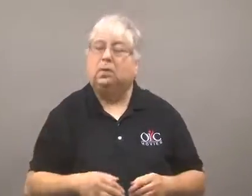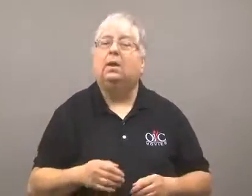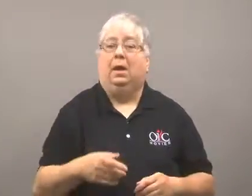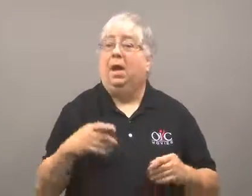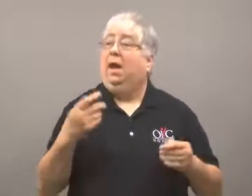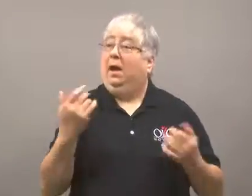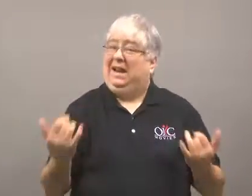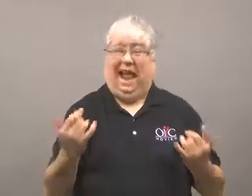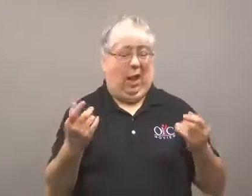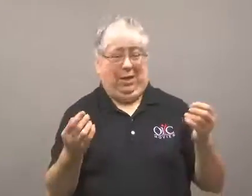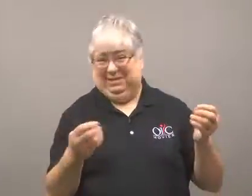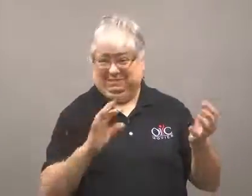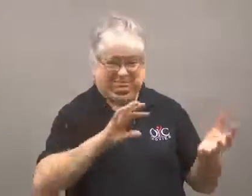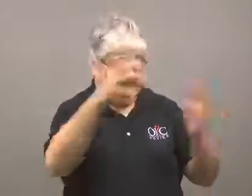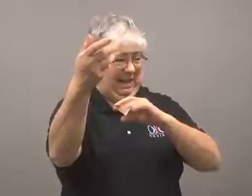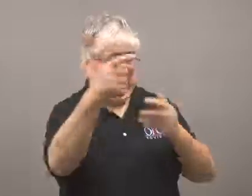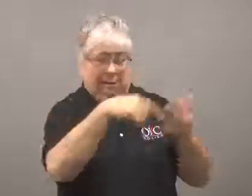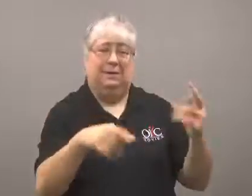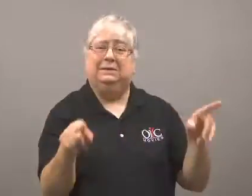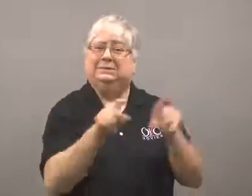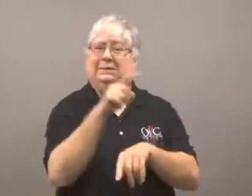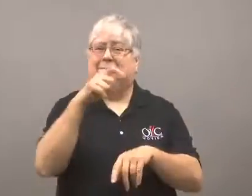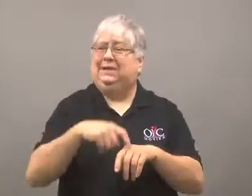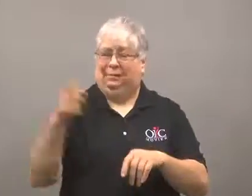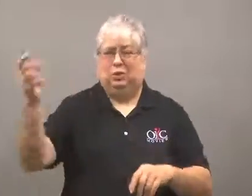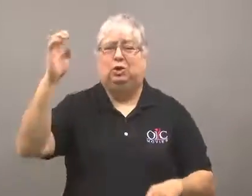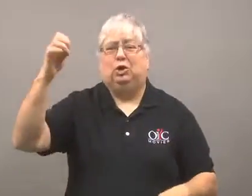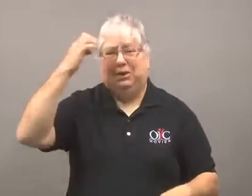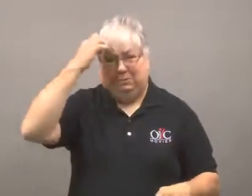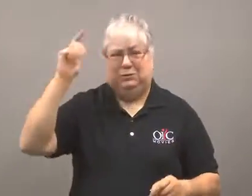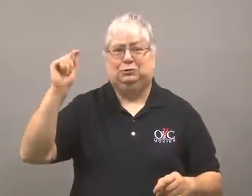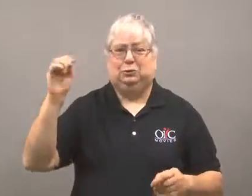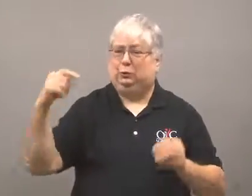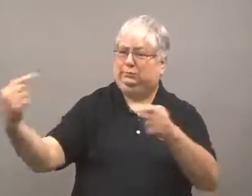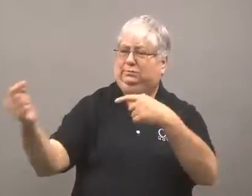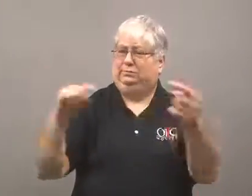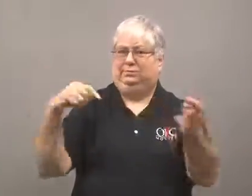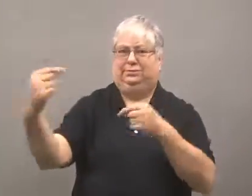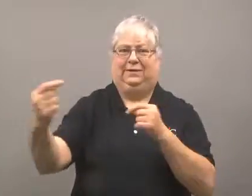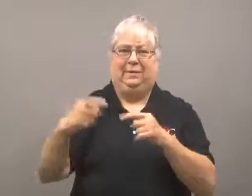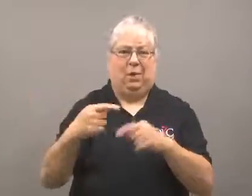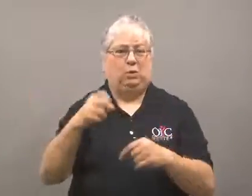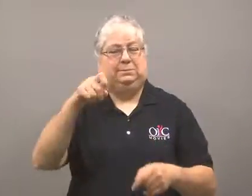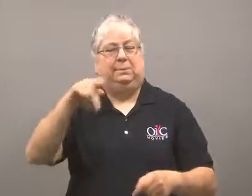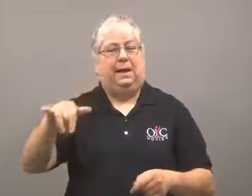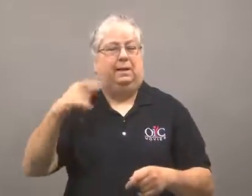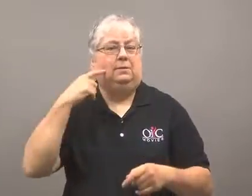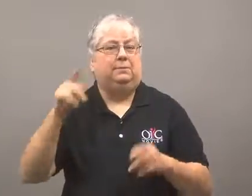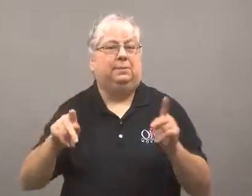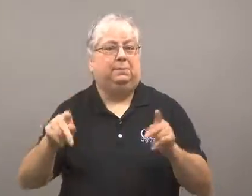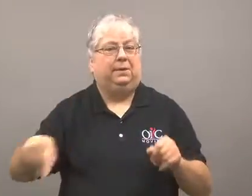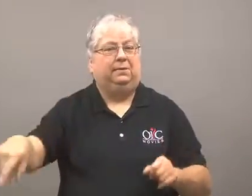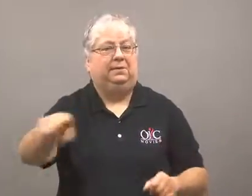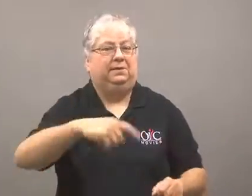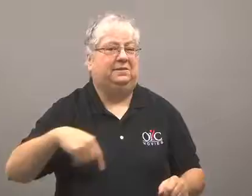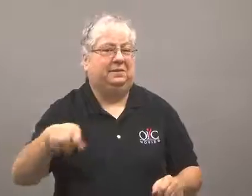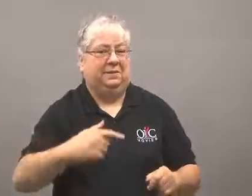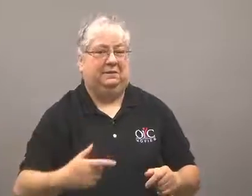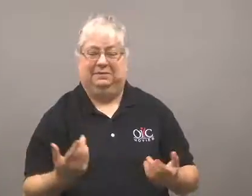This all comes at the same time Europe is grappling with spying on their citizens.